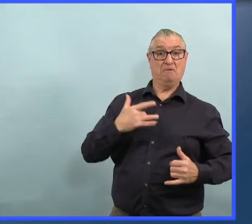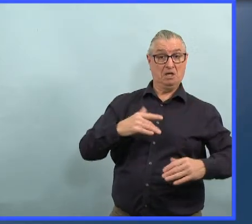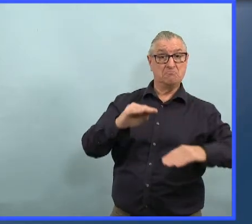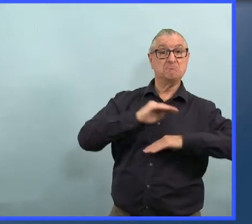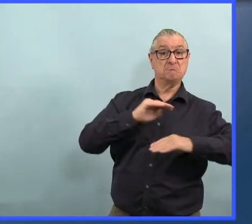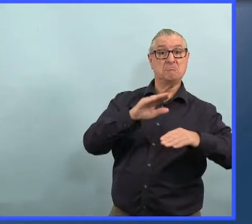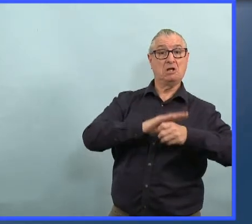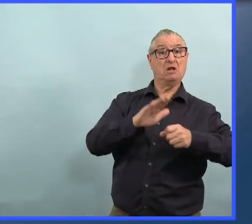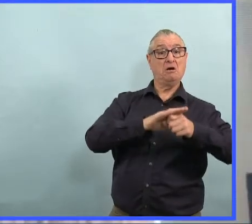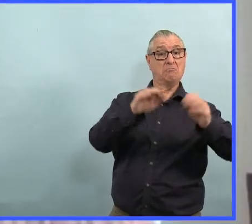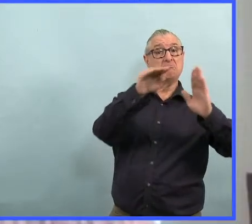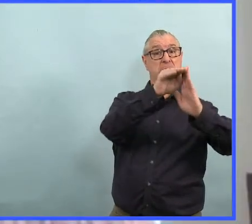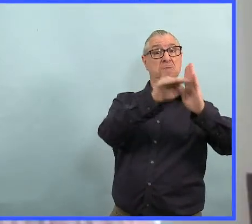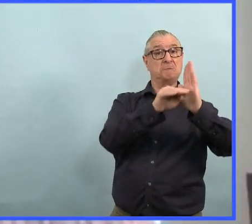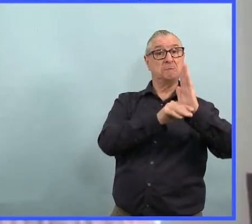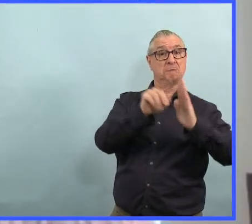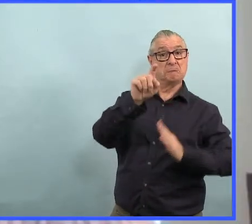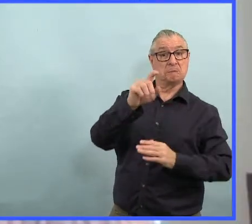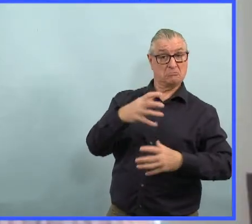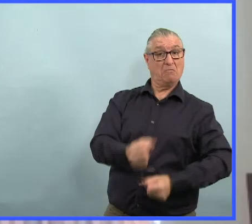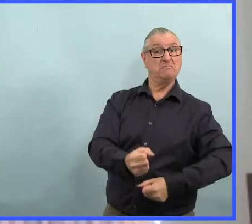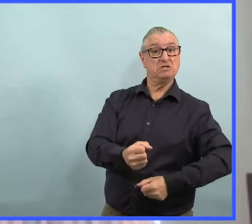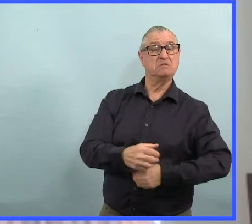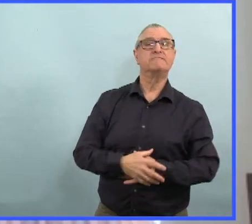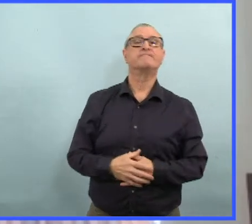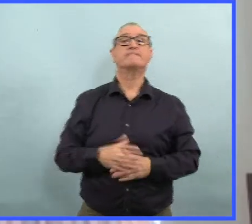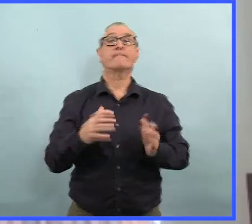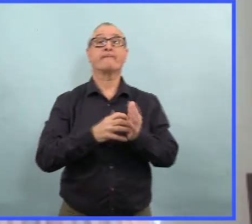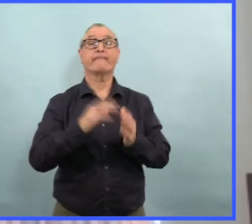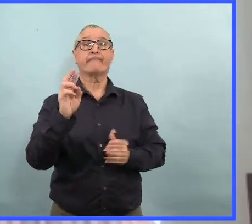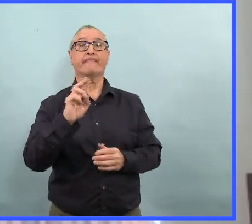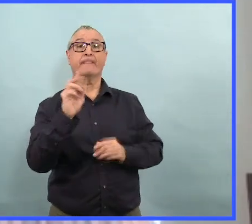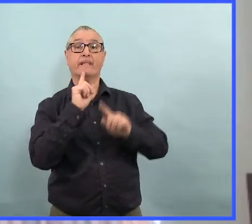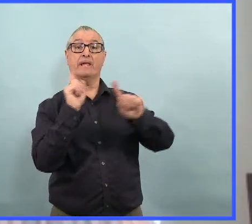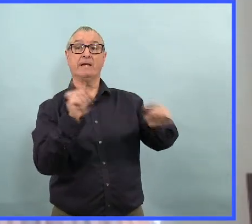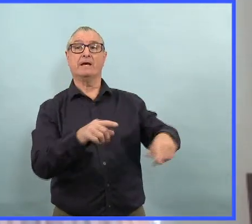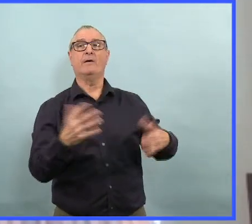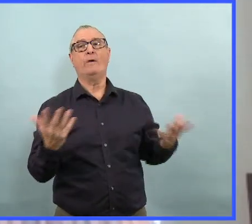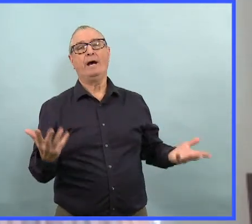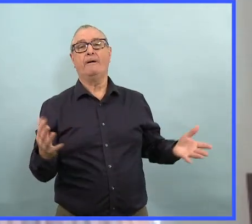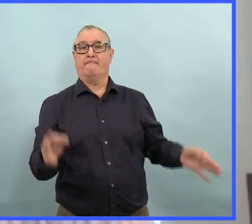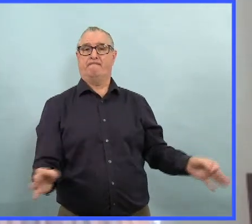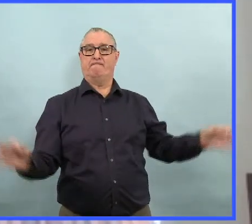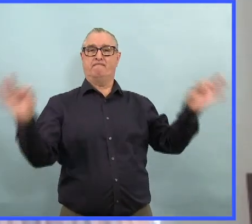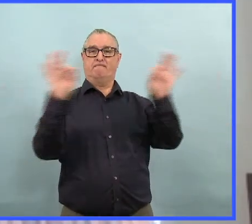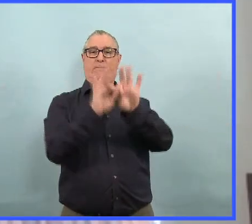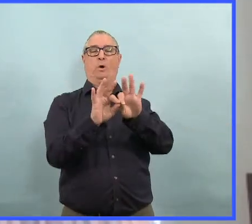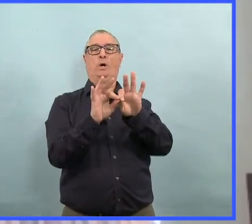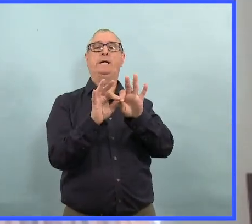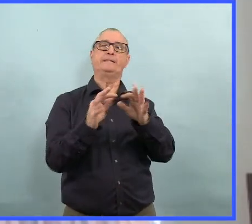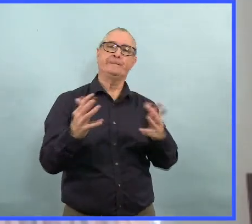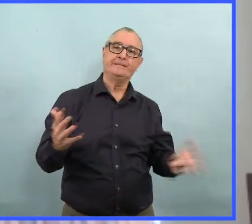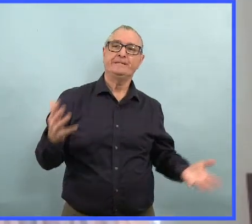so it's uh it really comes down to to continue to follow follow where we're at we know that